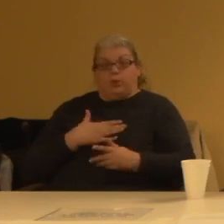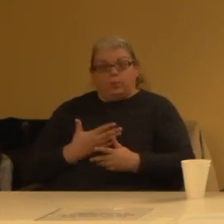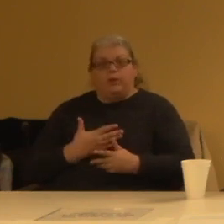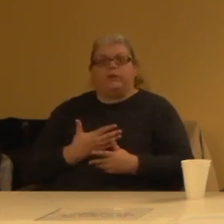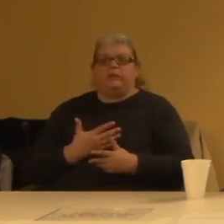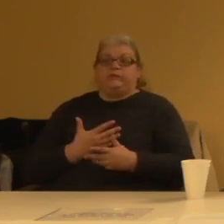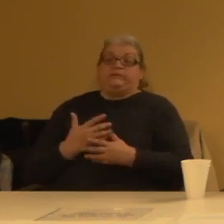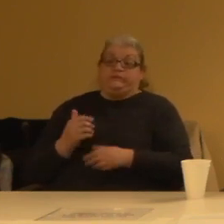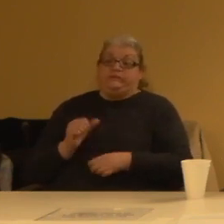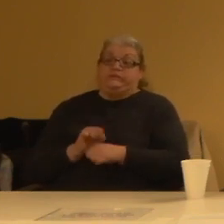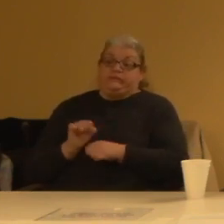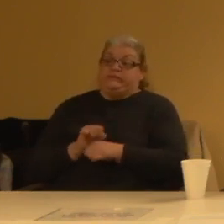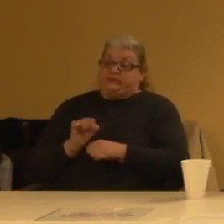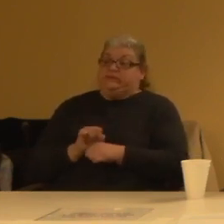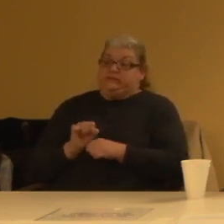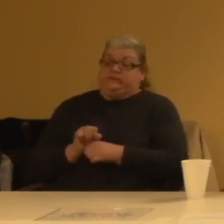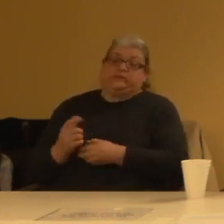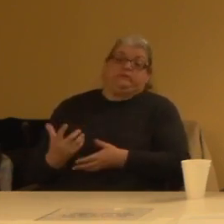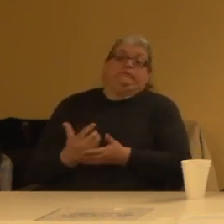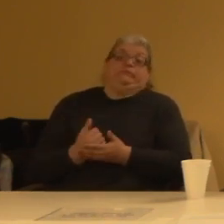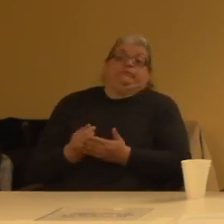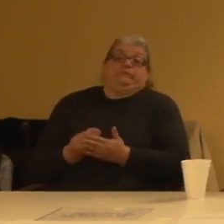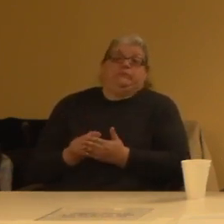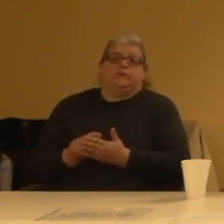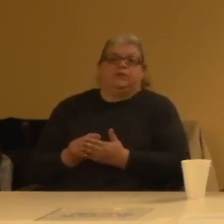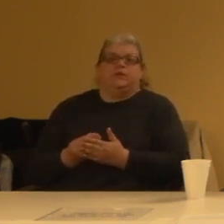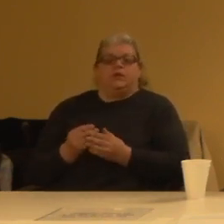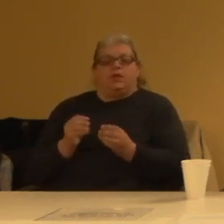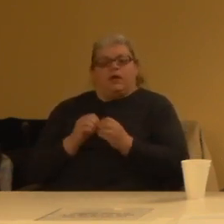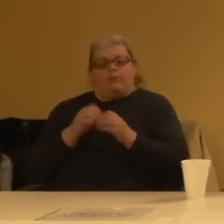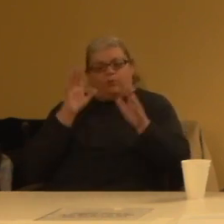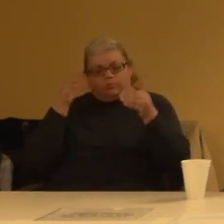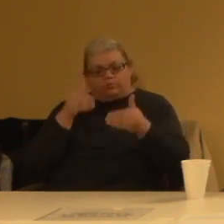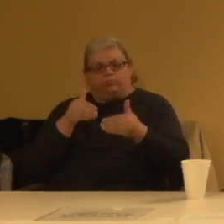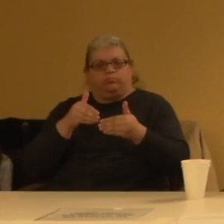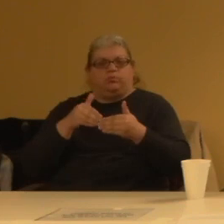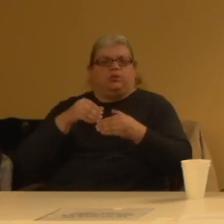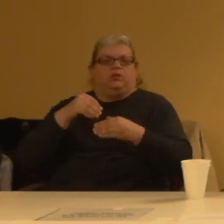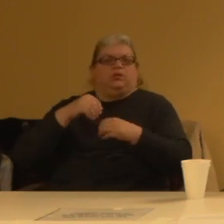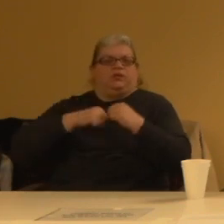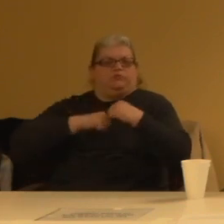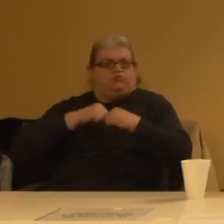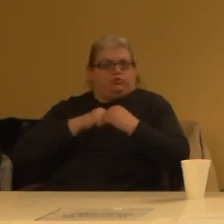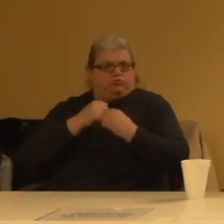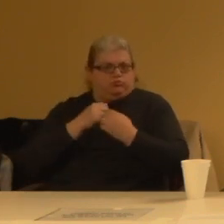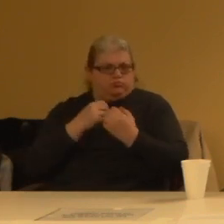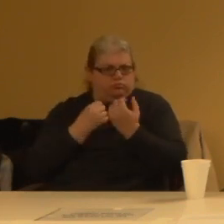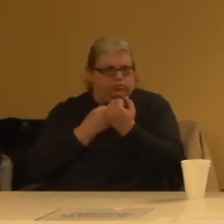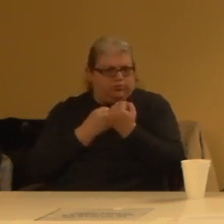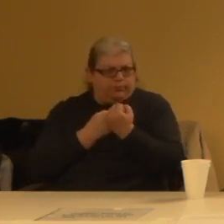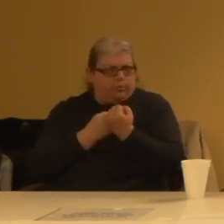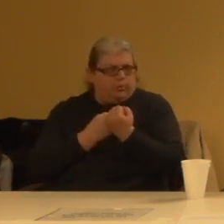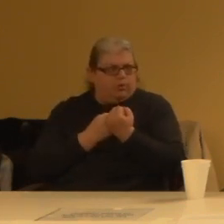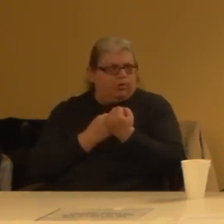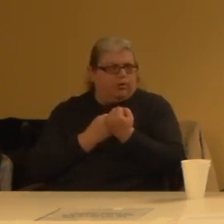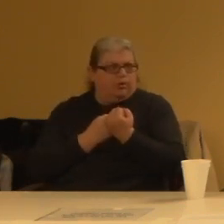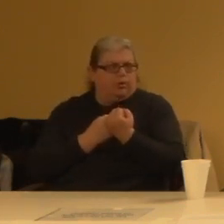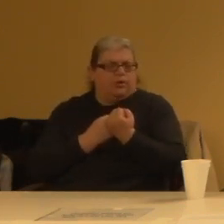And then another of my soapbox, just make healthcare universal.